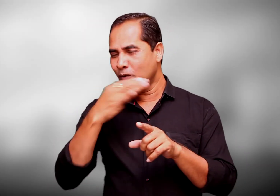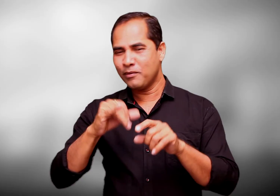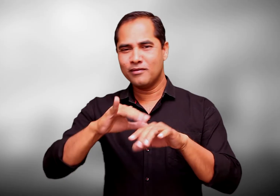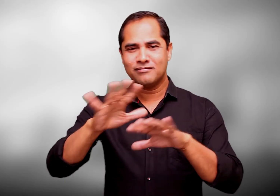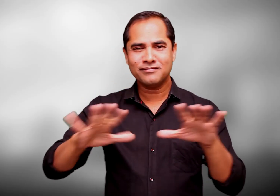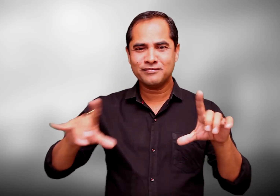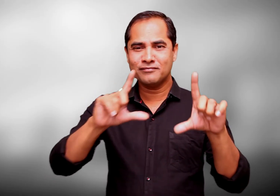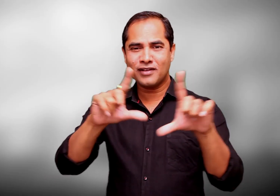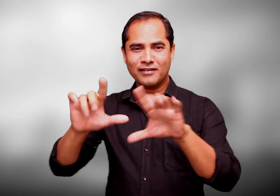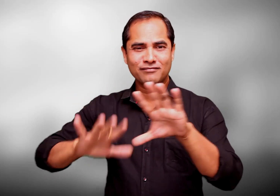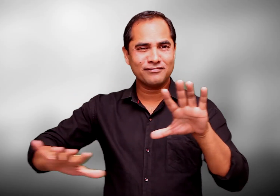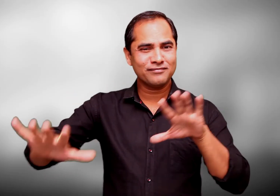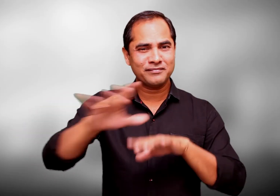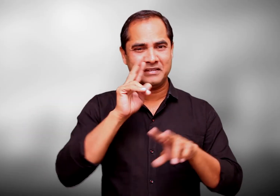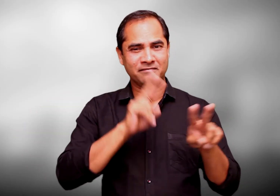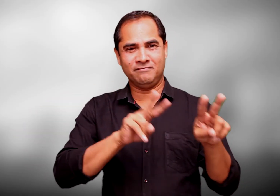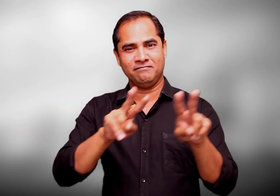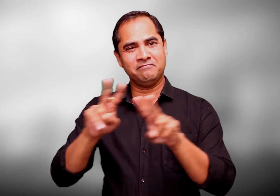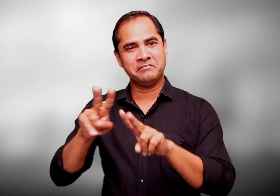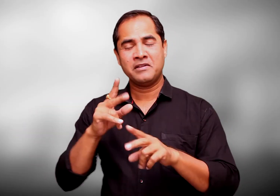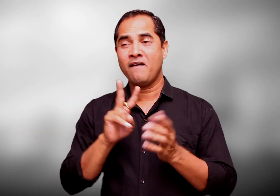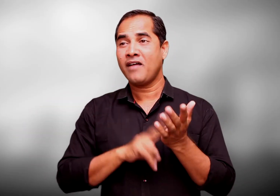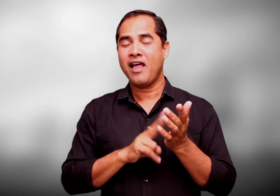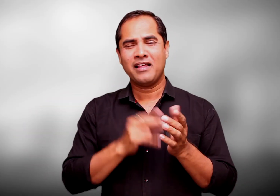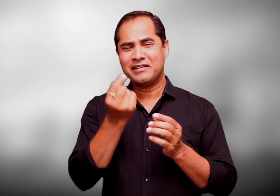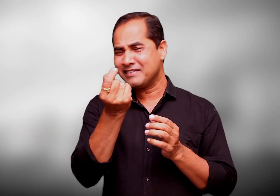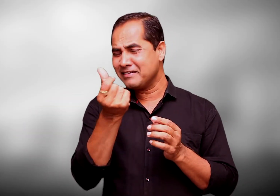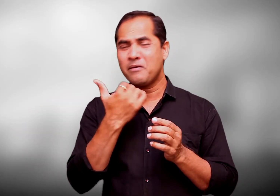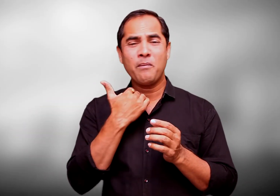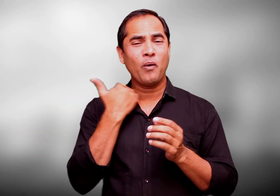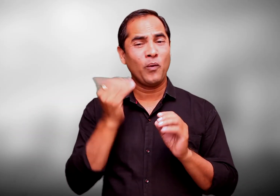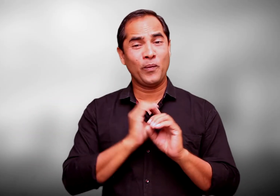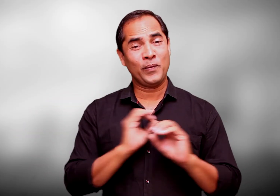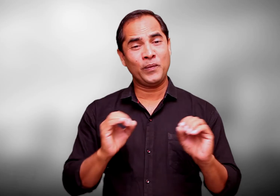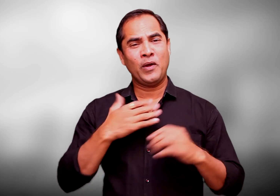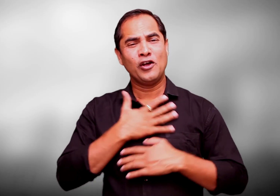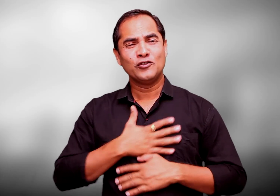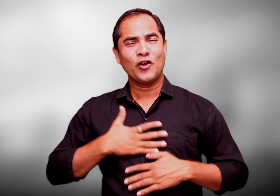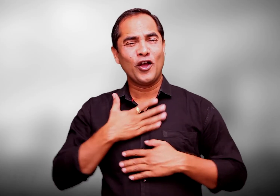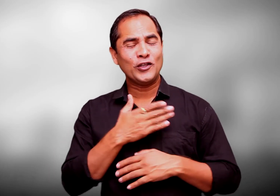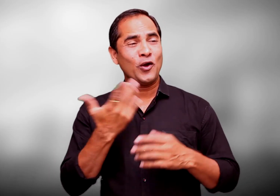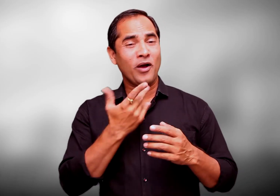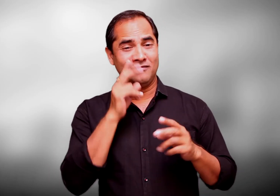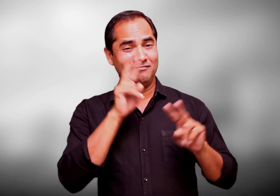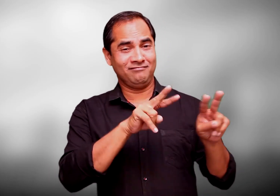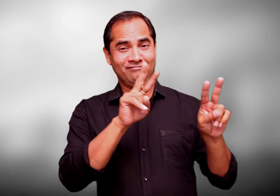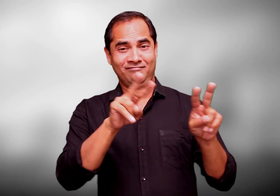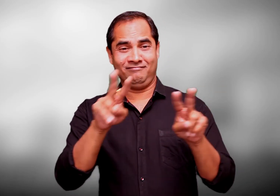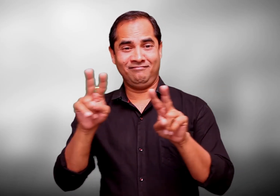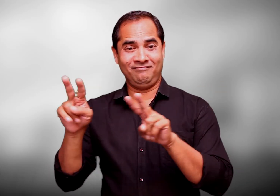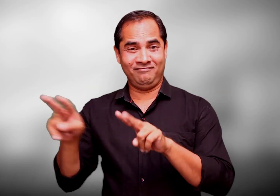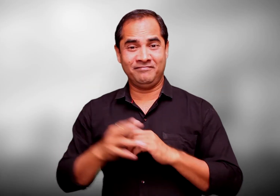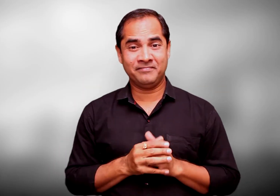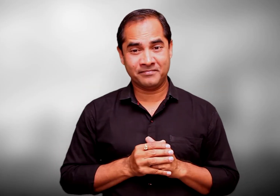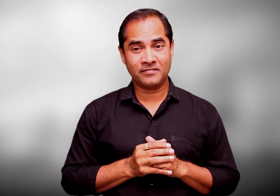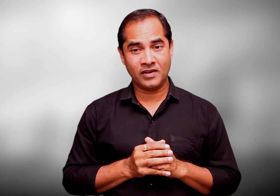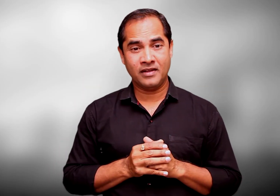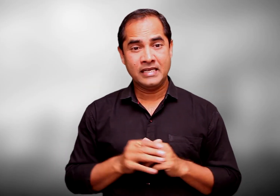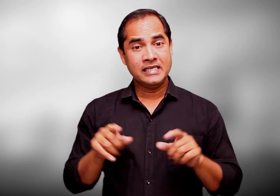Valli wasn't bored in the slightest and greeted everything with